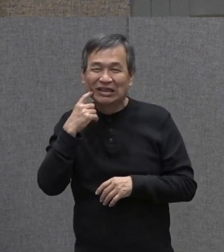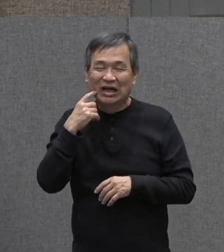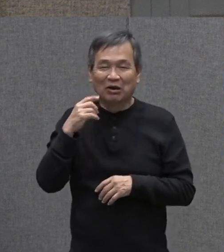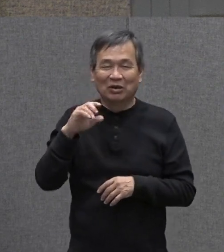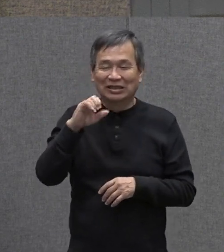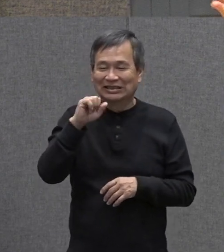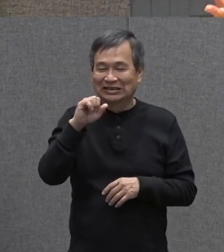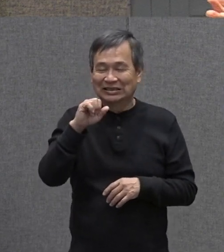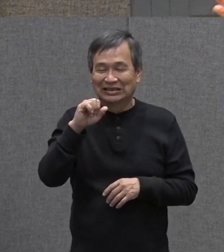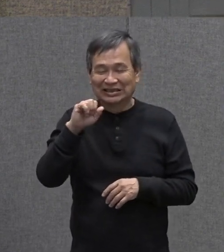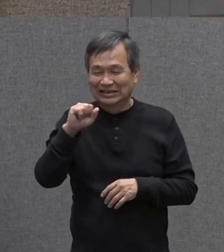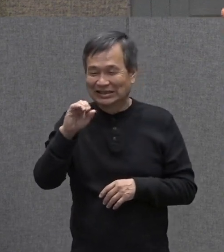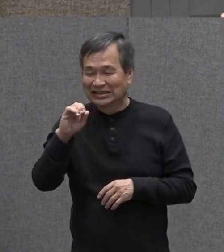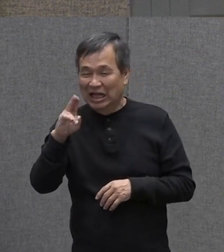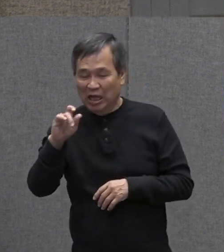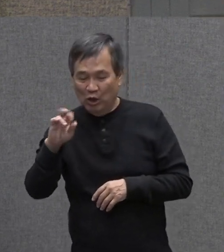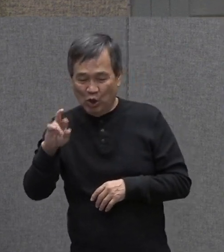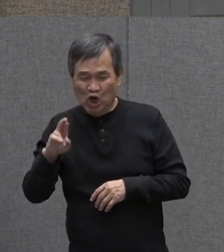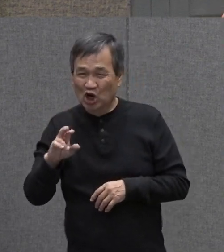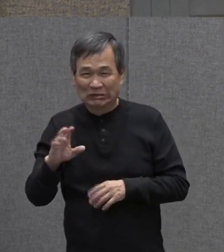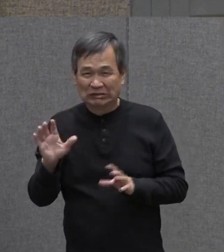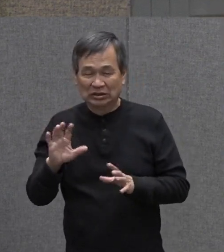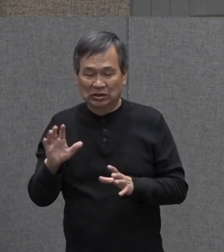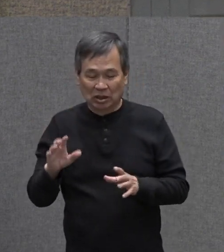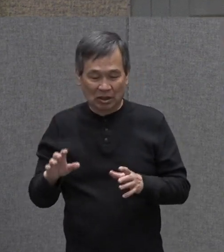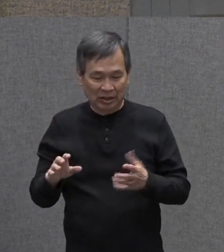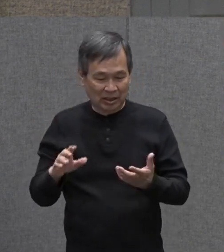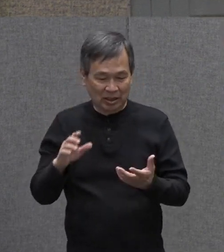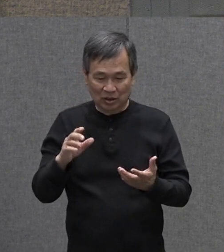Do you know which of these fruits is very sour?